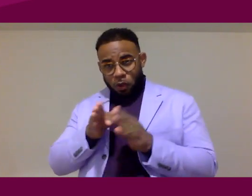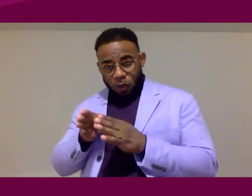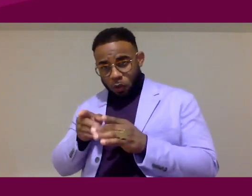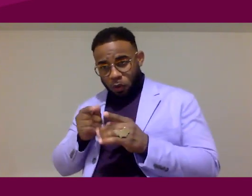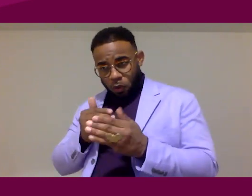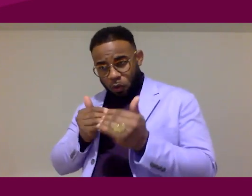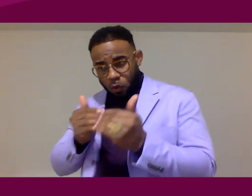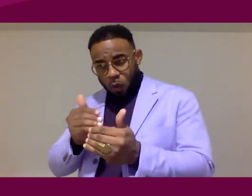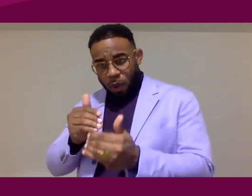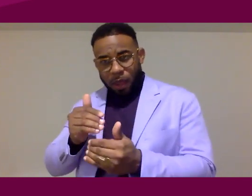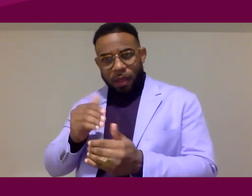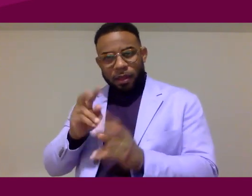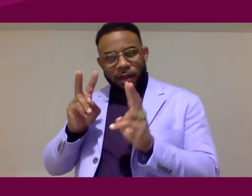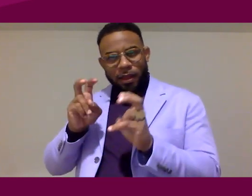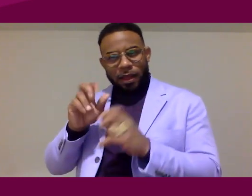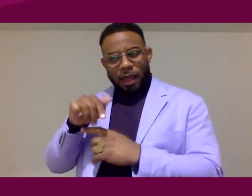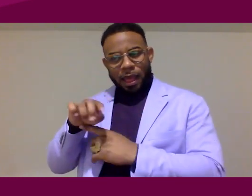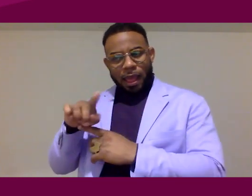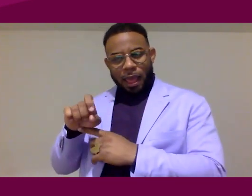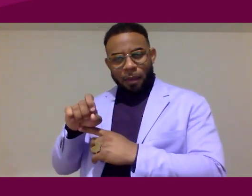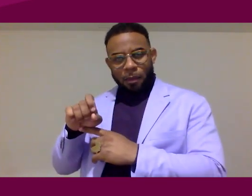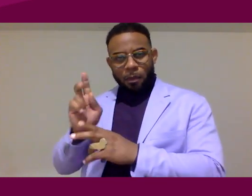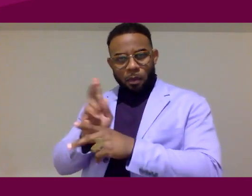Apple products because they're sort of locked down.